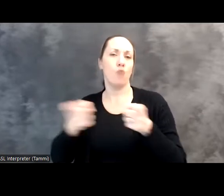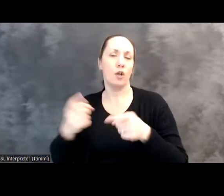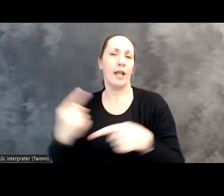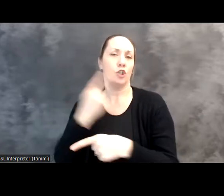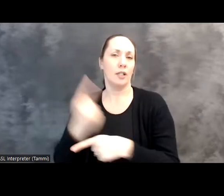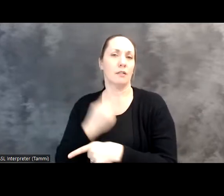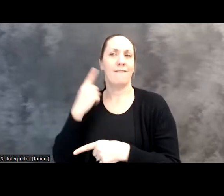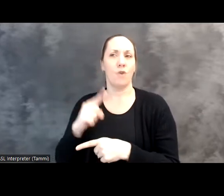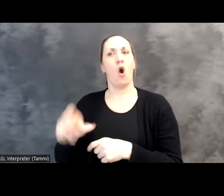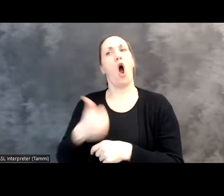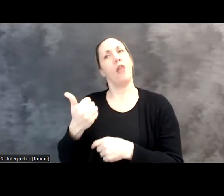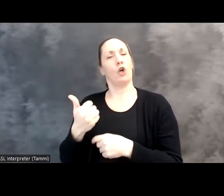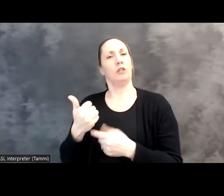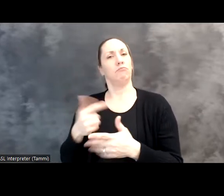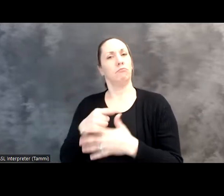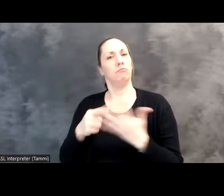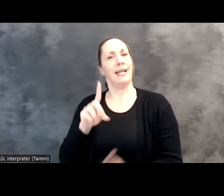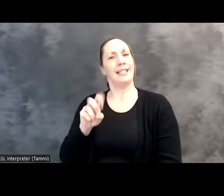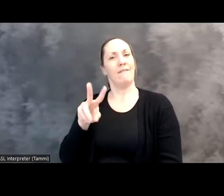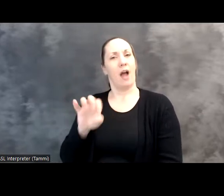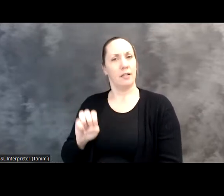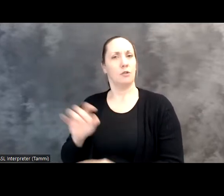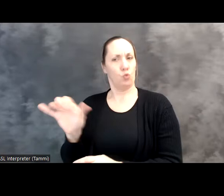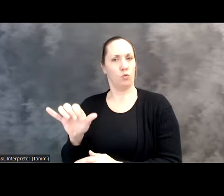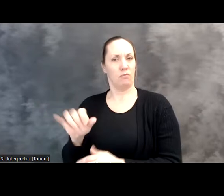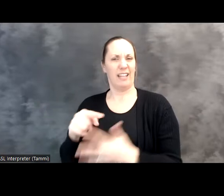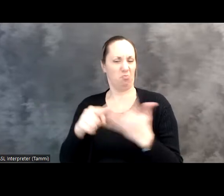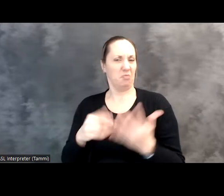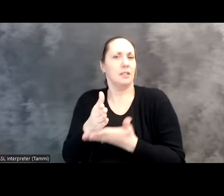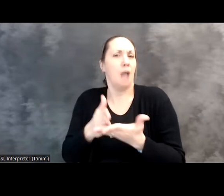for medical devices and other regulations for direct to